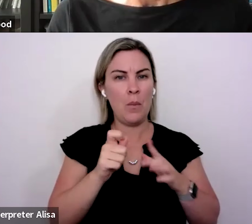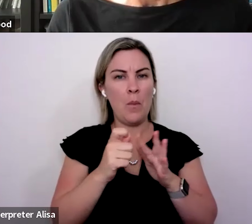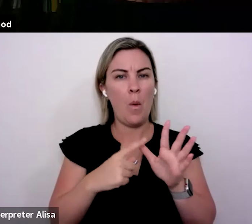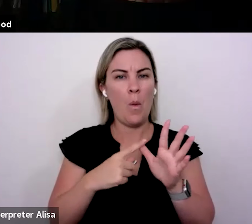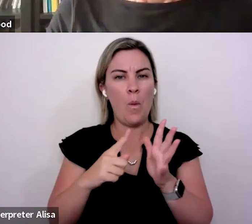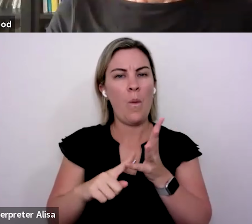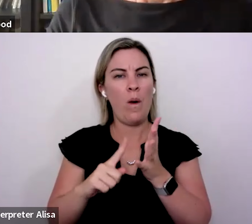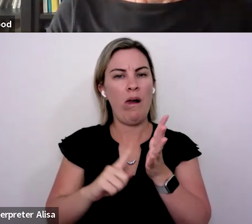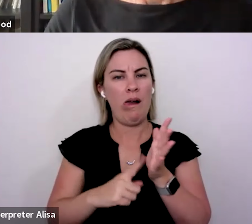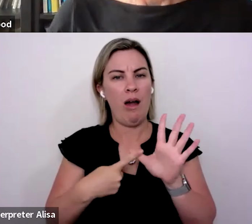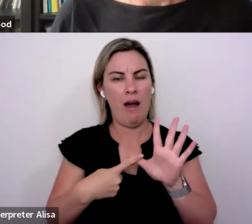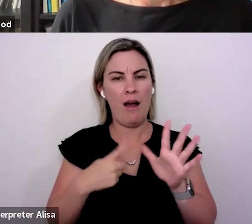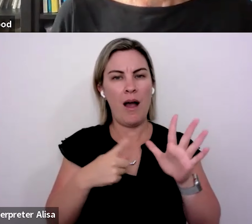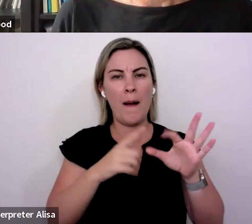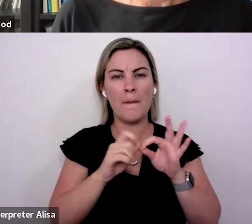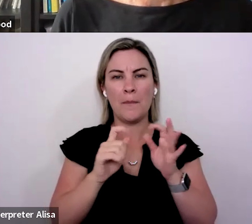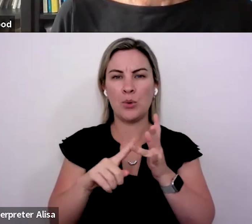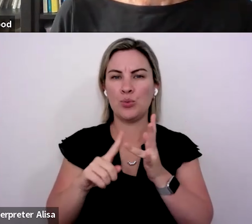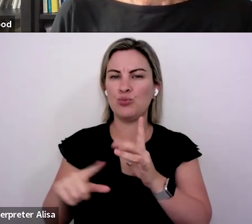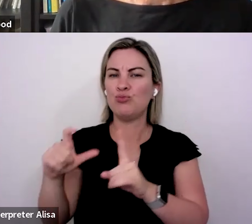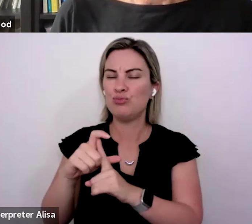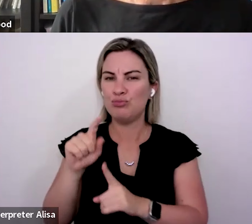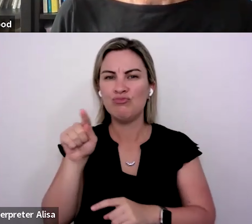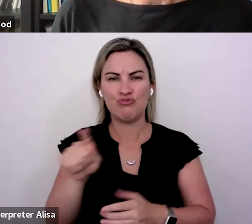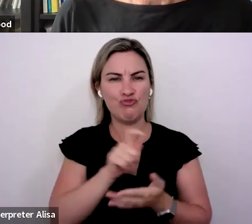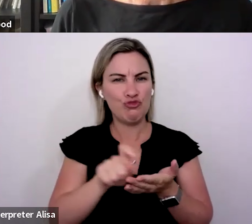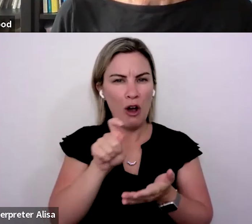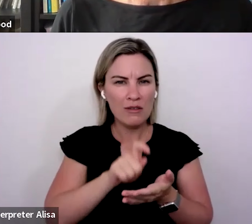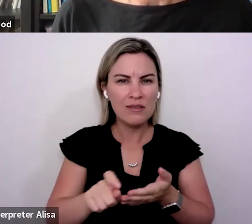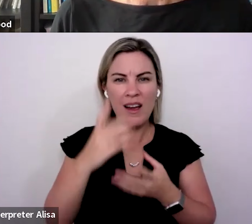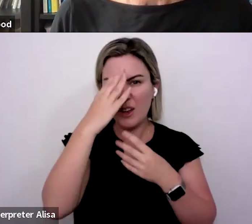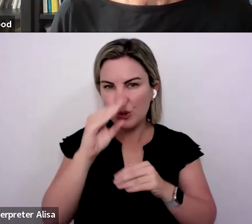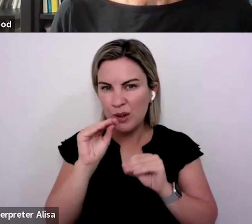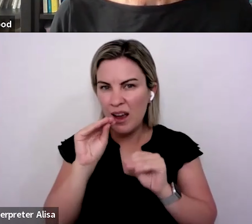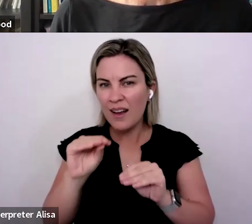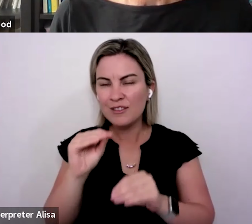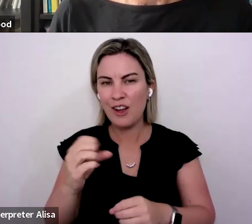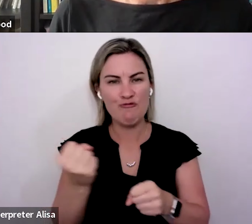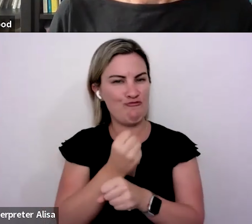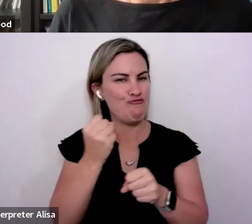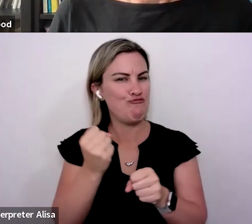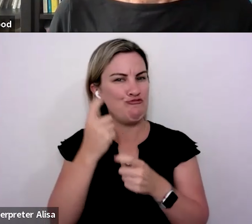Paula is a writer, educator and creative producer. Paula has worked with diverse groups